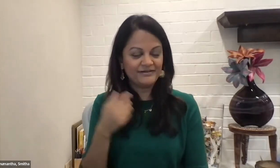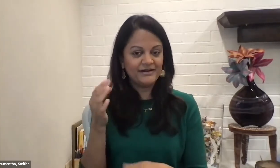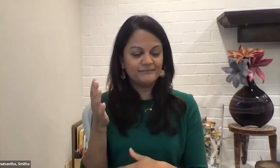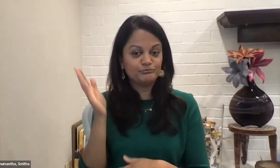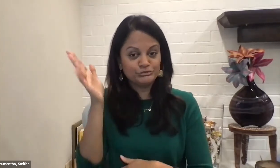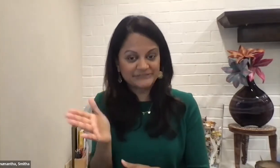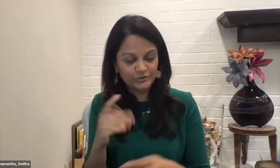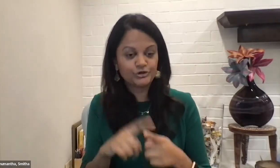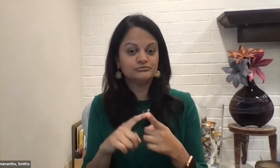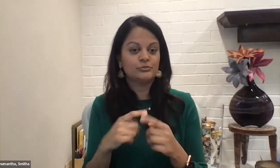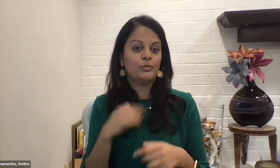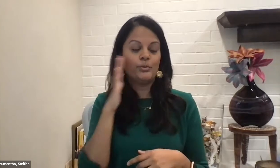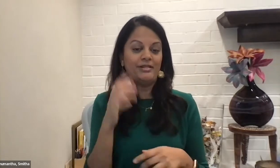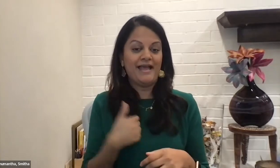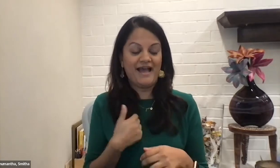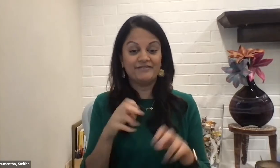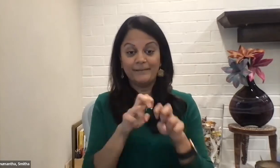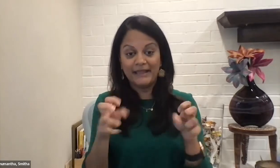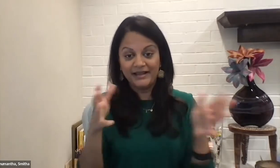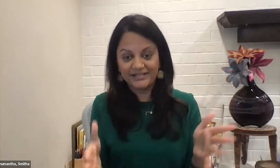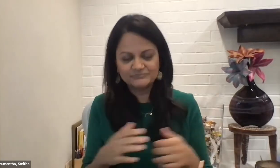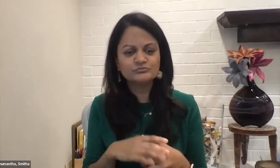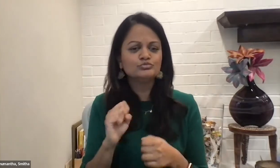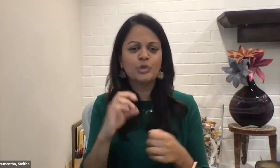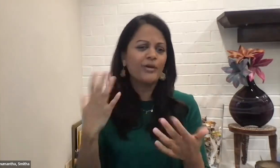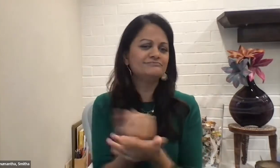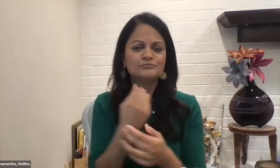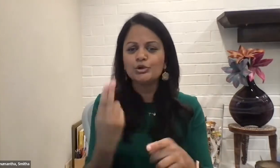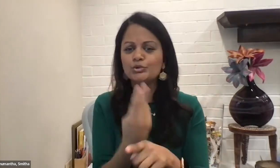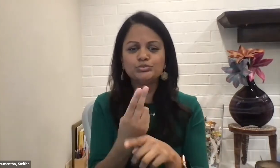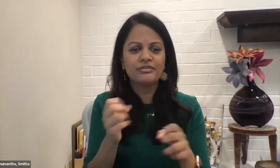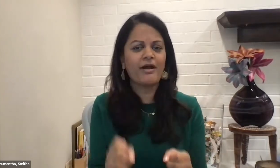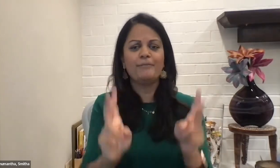I know this evening, we will have our presenters. We will have panelists,